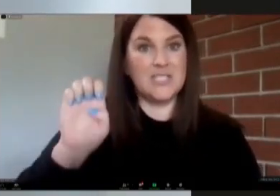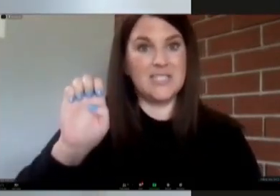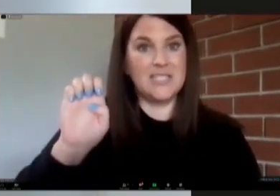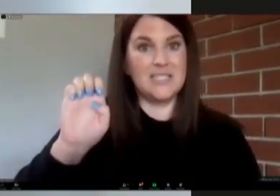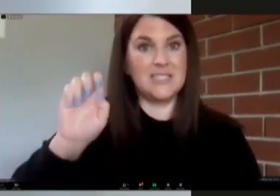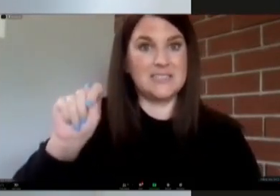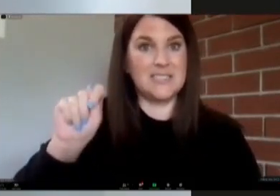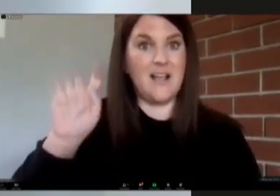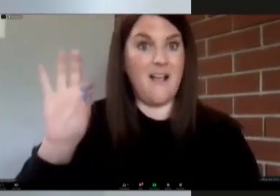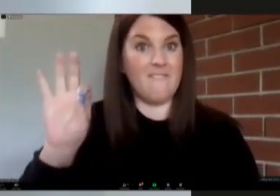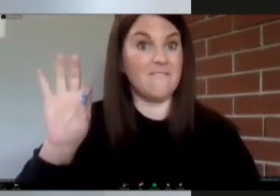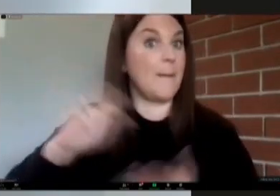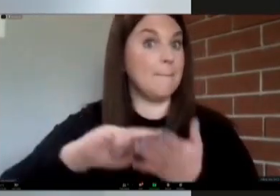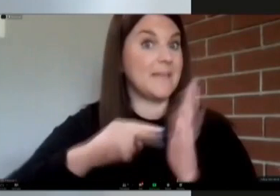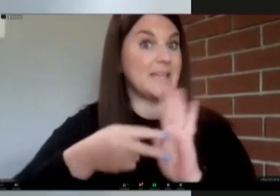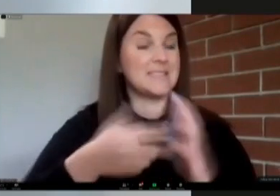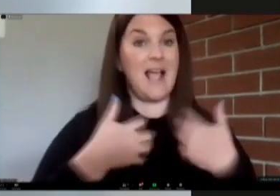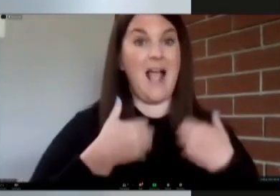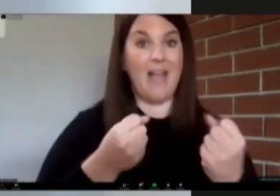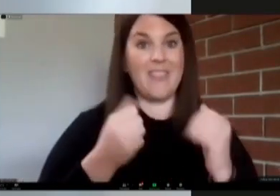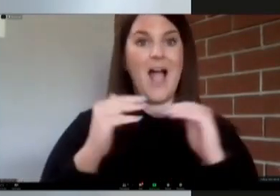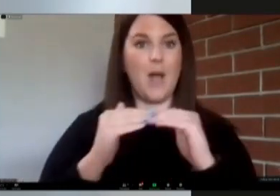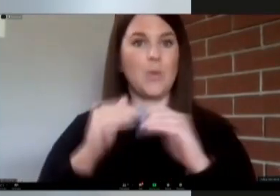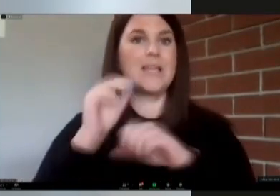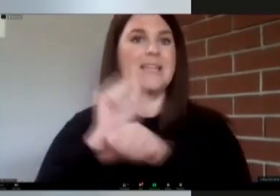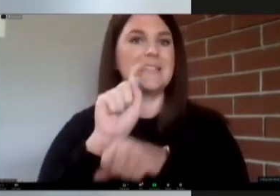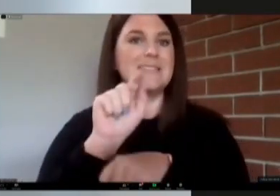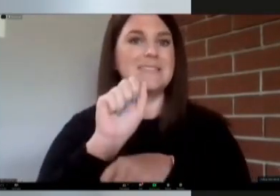which stands for Health Equity Task Force.